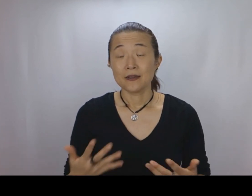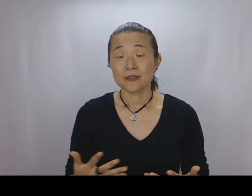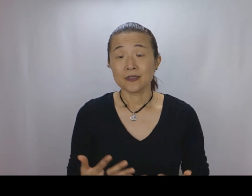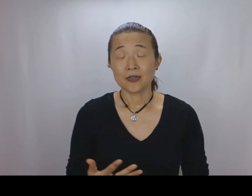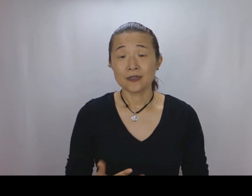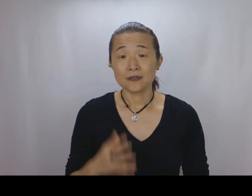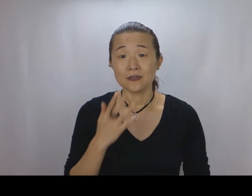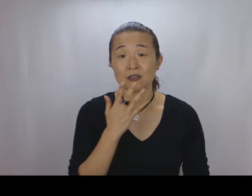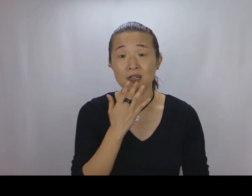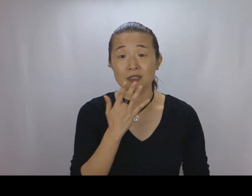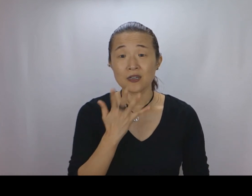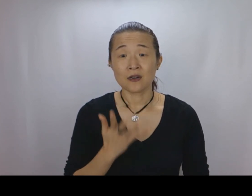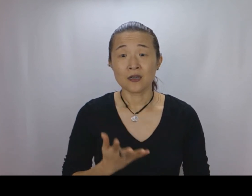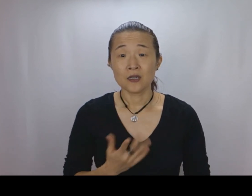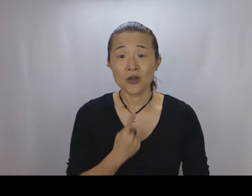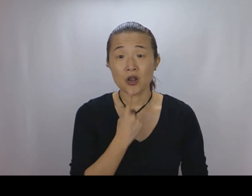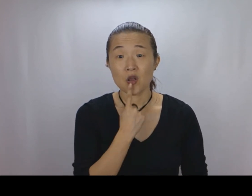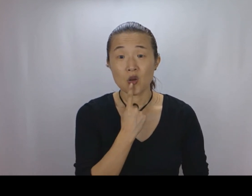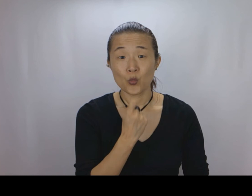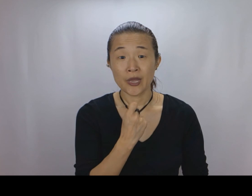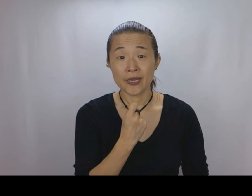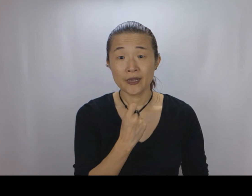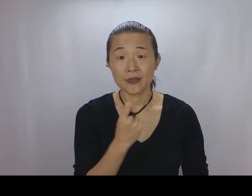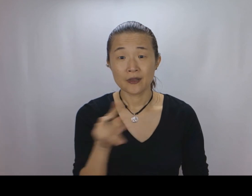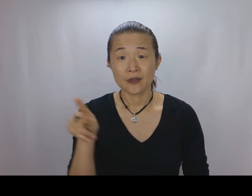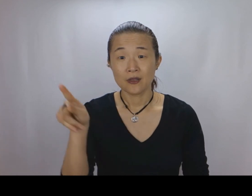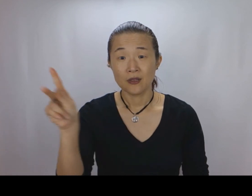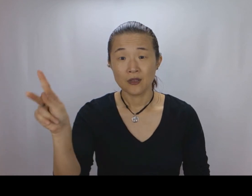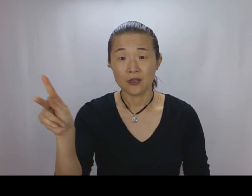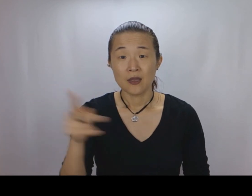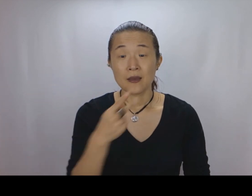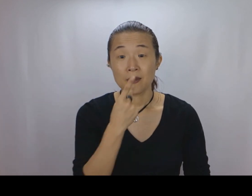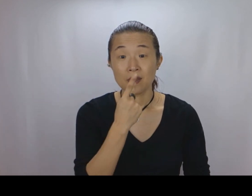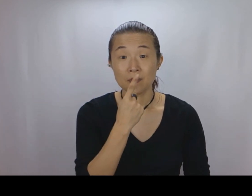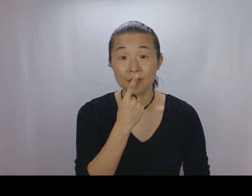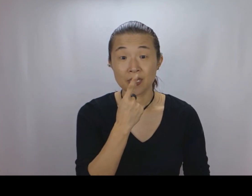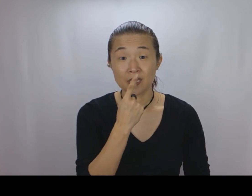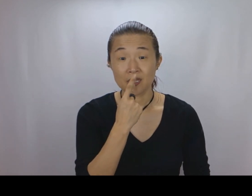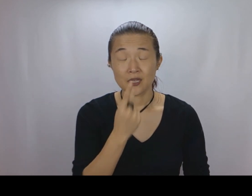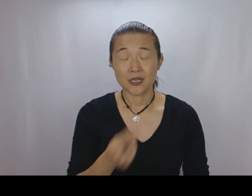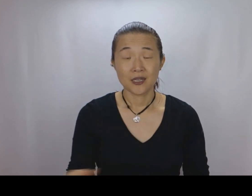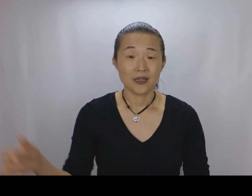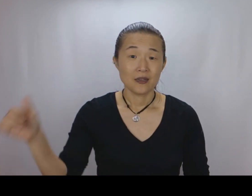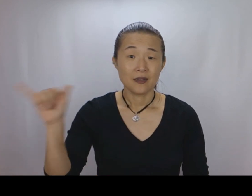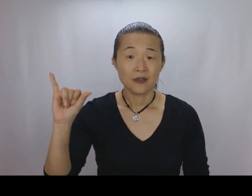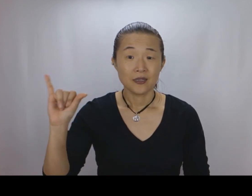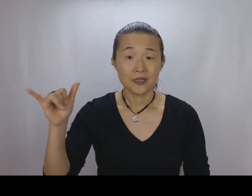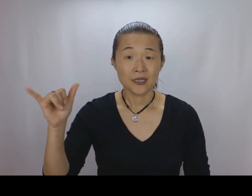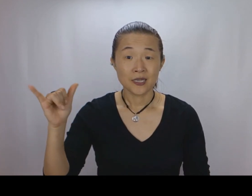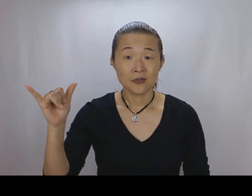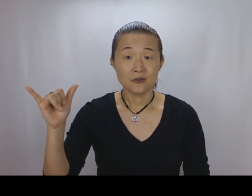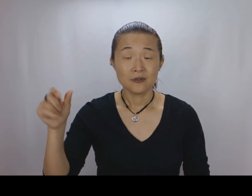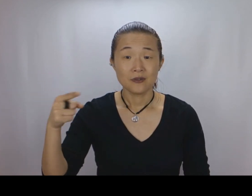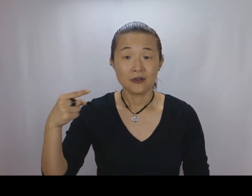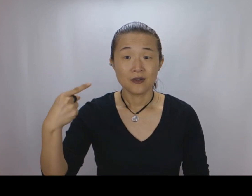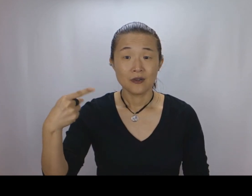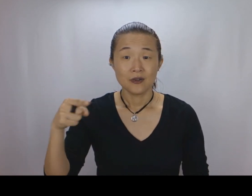So your colors are Red Pink Yellow